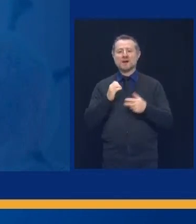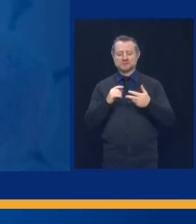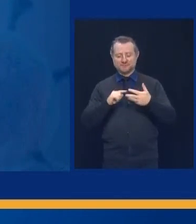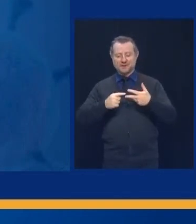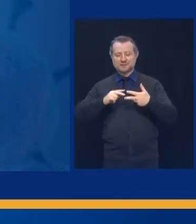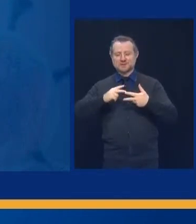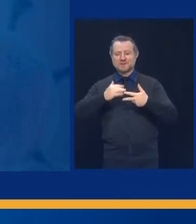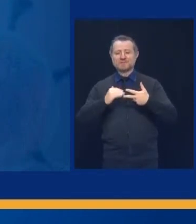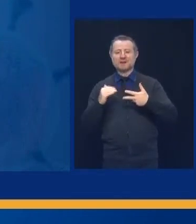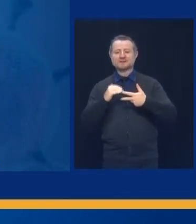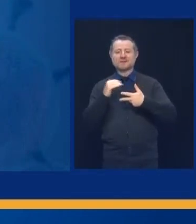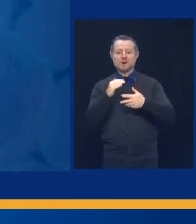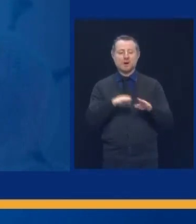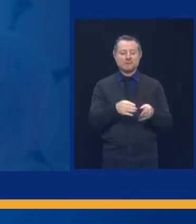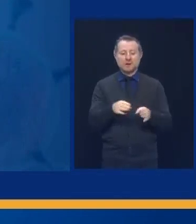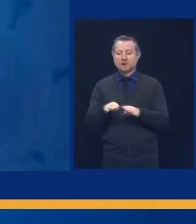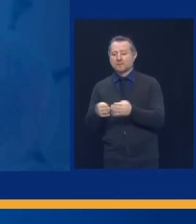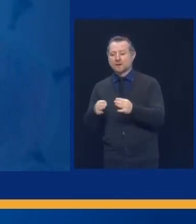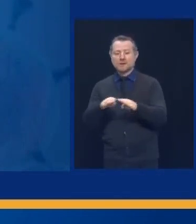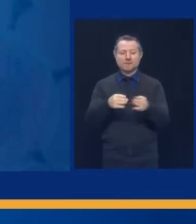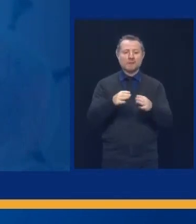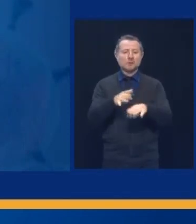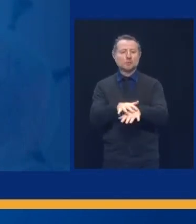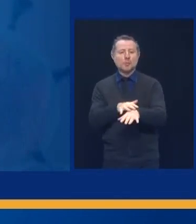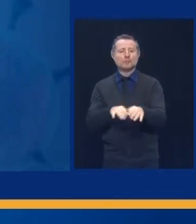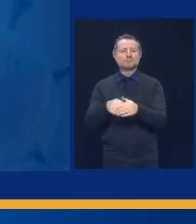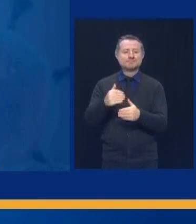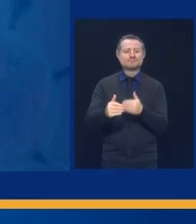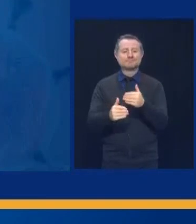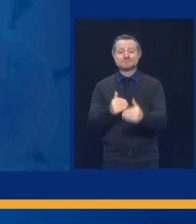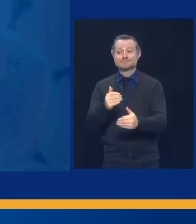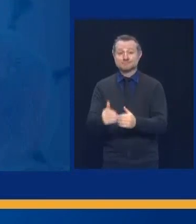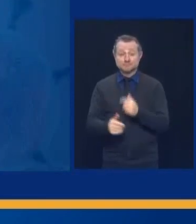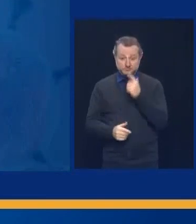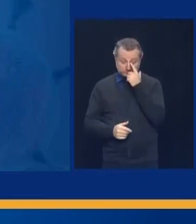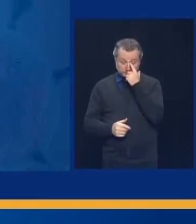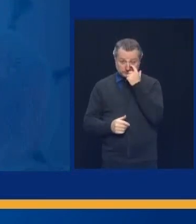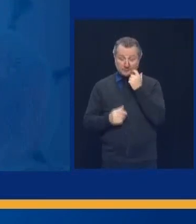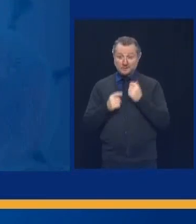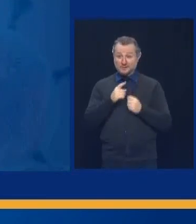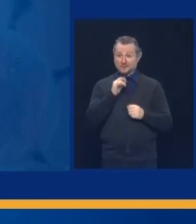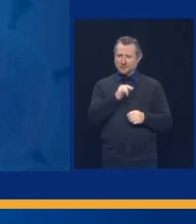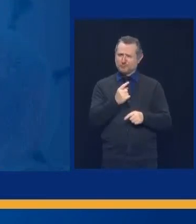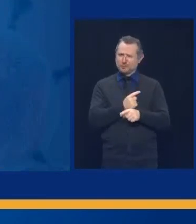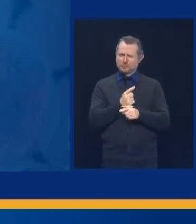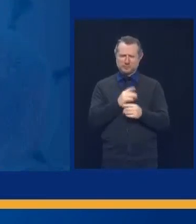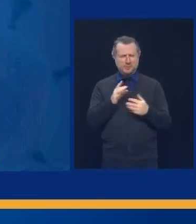THAT YOU CAN CONTROL THE SPREAD OF THE VIRUS BY HAVING A PHASED